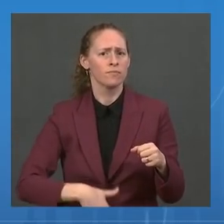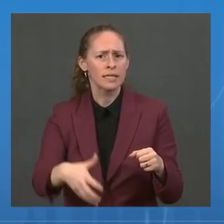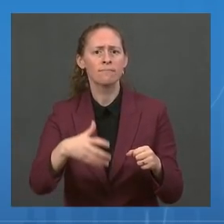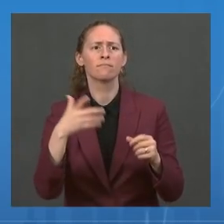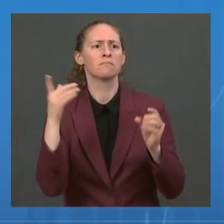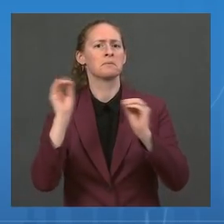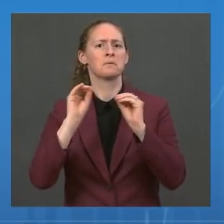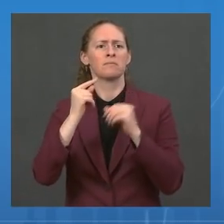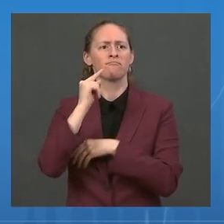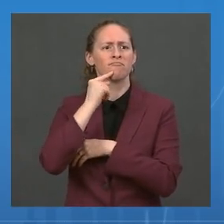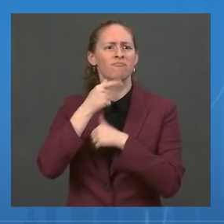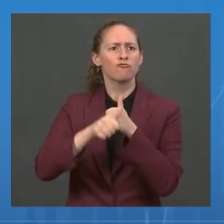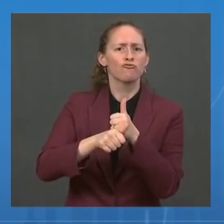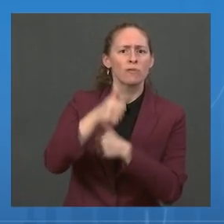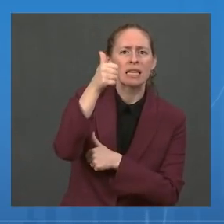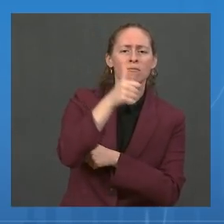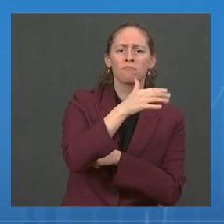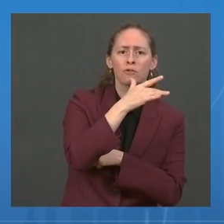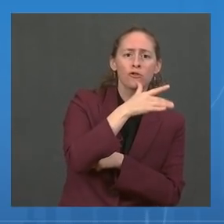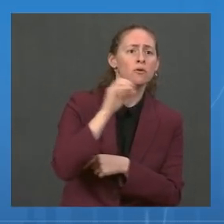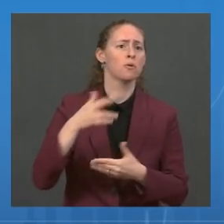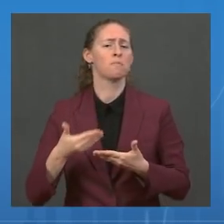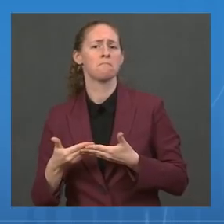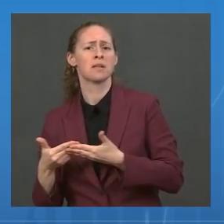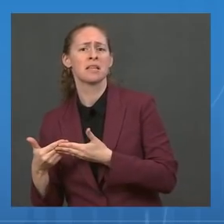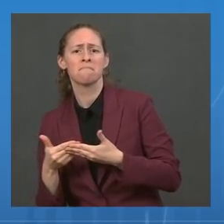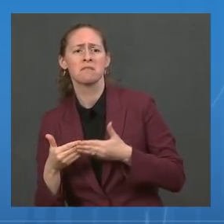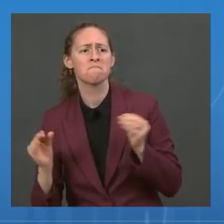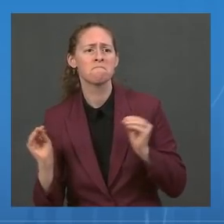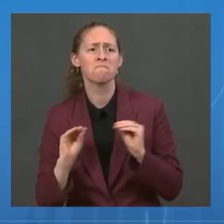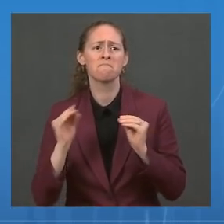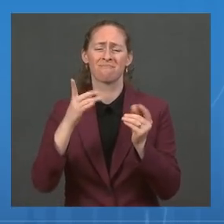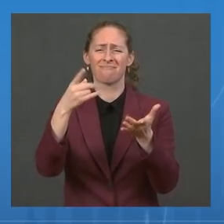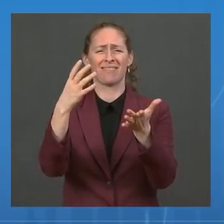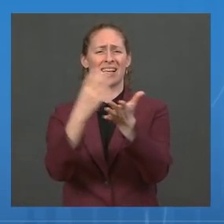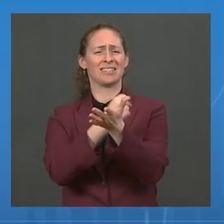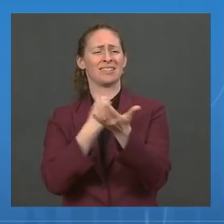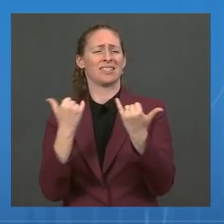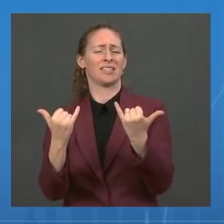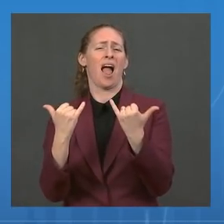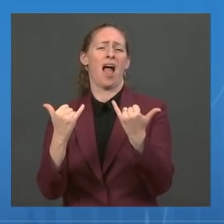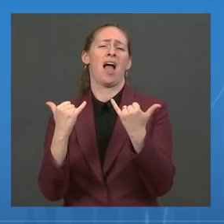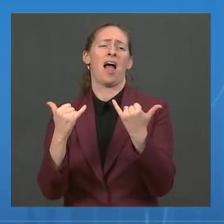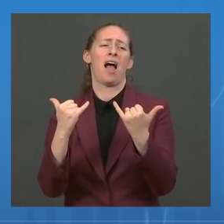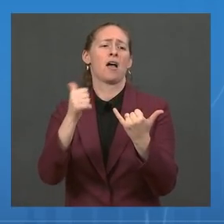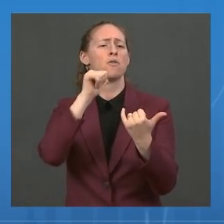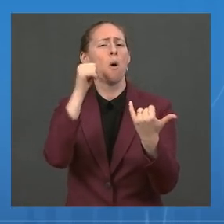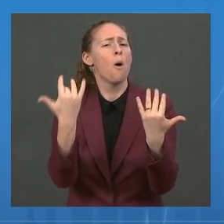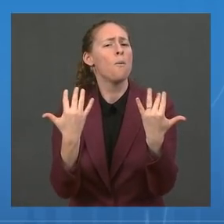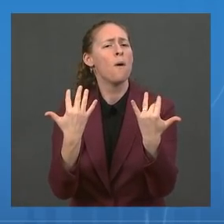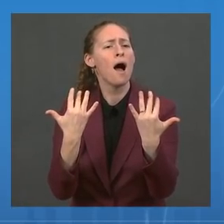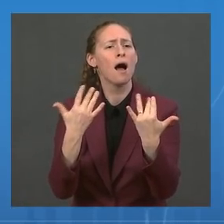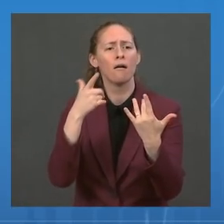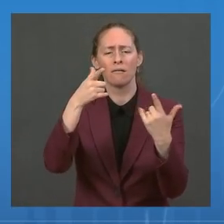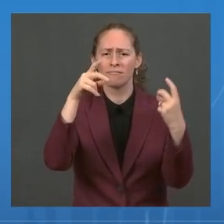If you have not yet been vaccinated, I urge you to talk with your healthcare provider and those in your community about the benefits of vaccination.